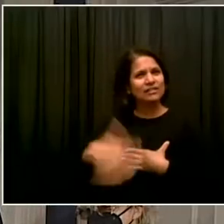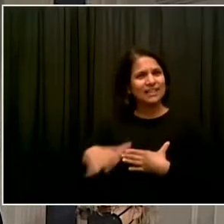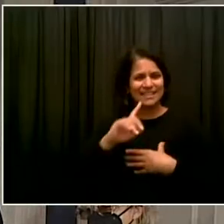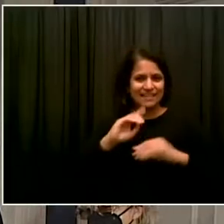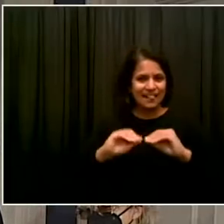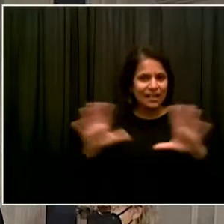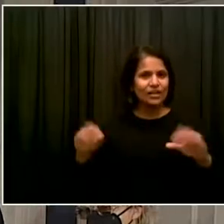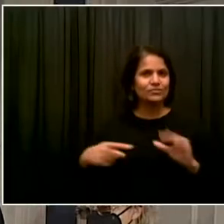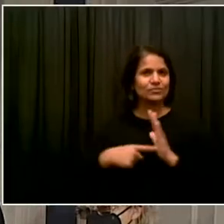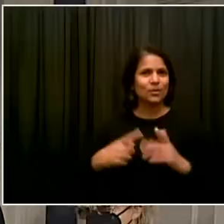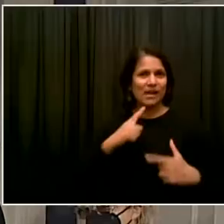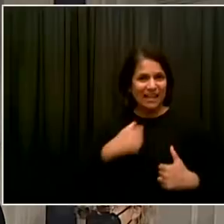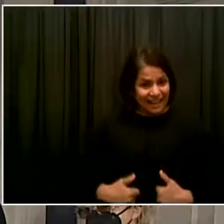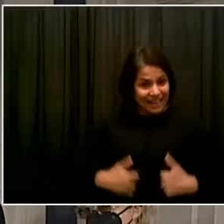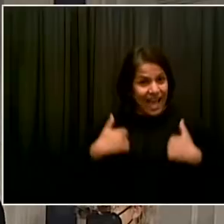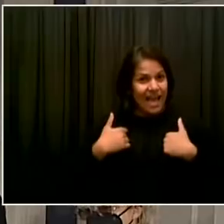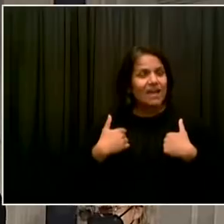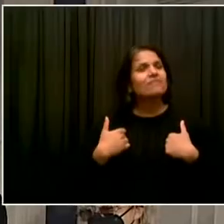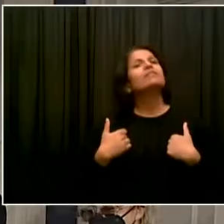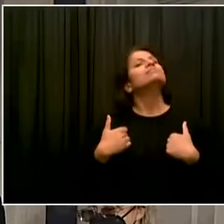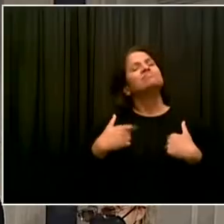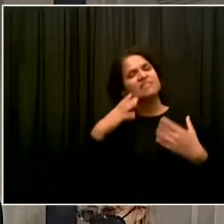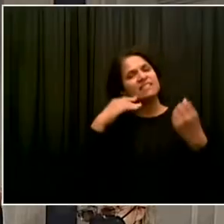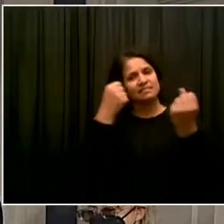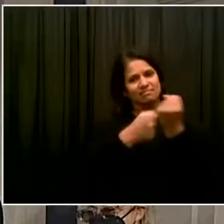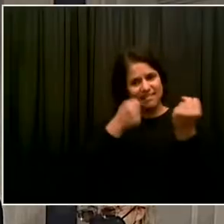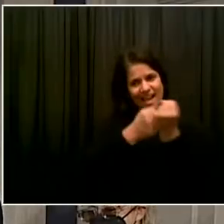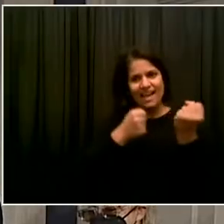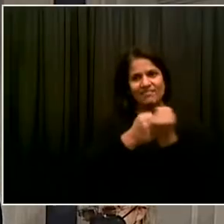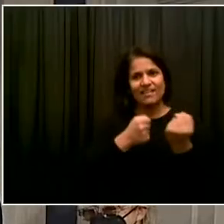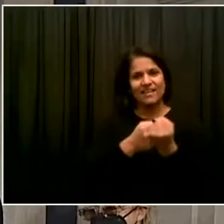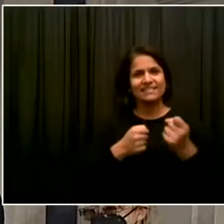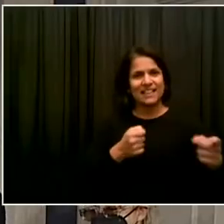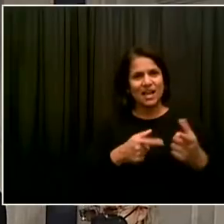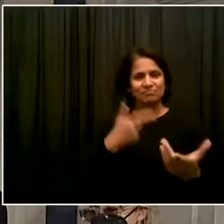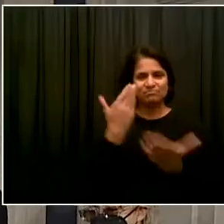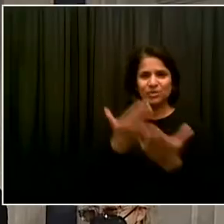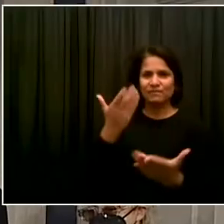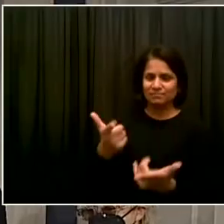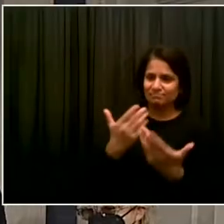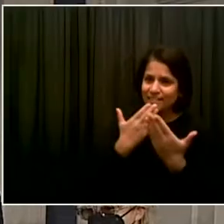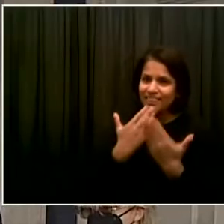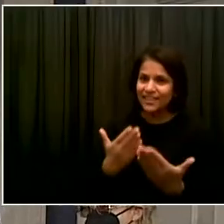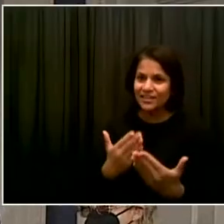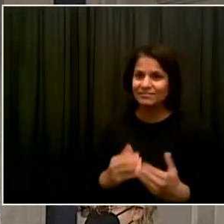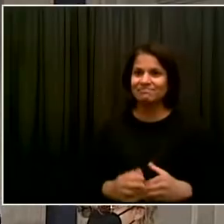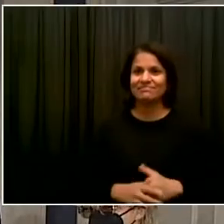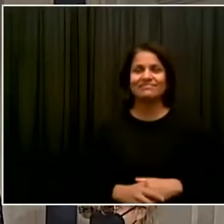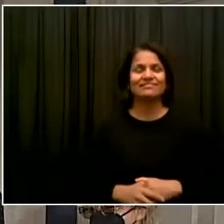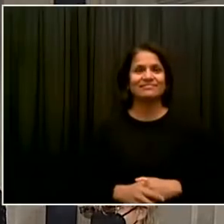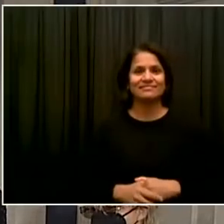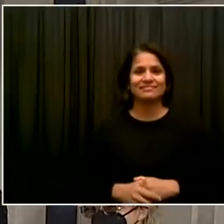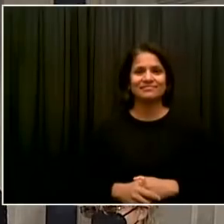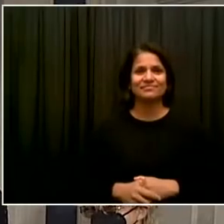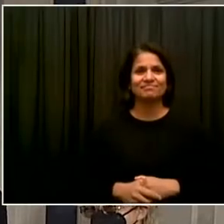SOMEONE NEEDS TO SPEAK UP YOU ARE THERE AND I THINK FOR ALL OF US TO THINK ABOUT THIS AS A LIFELONG MISSION, YOU